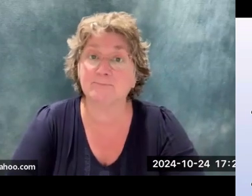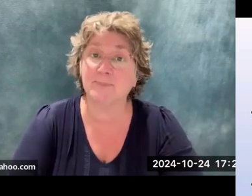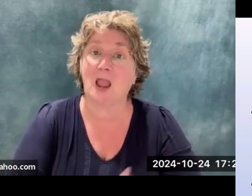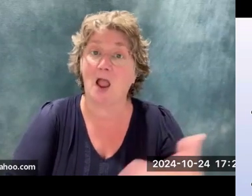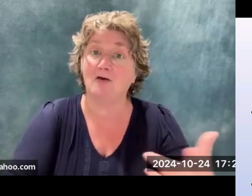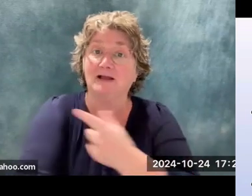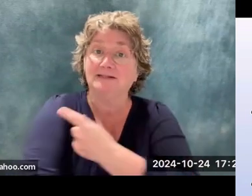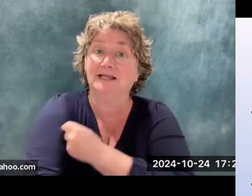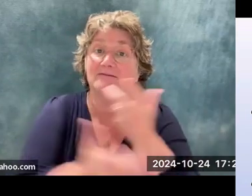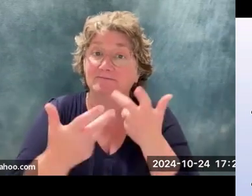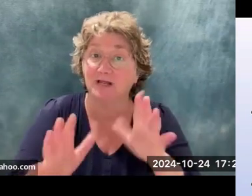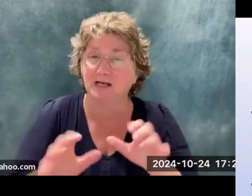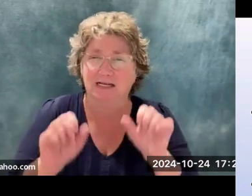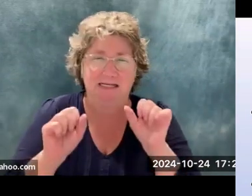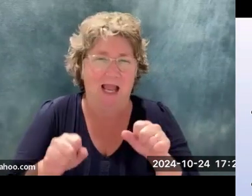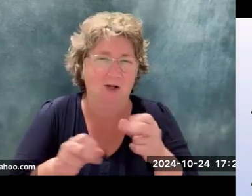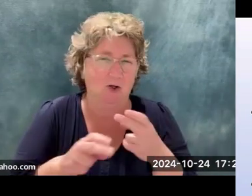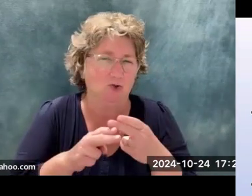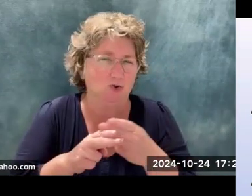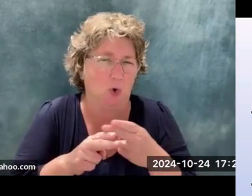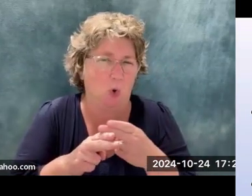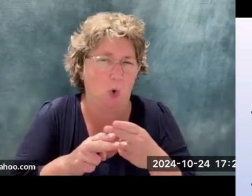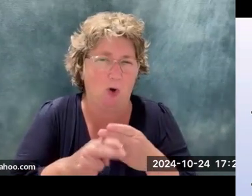effects from the vaccine, pain, redness, swelling,